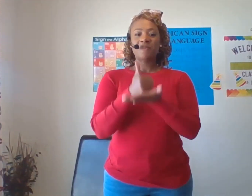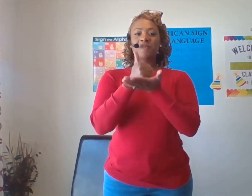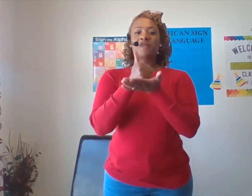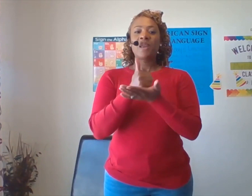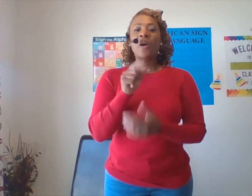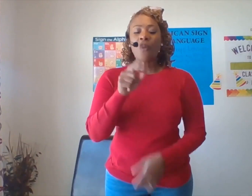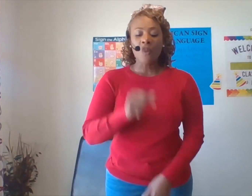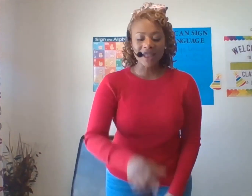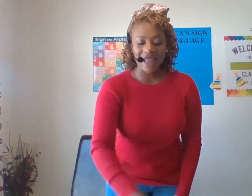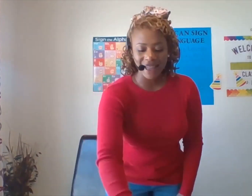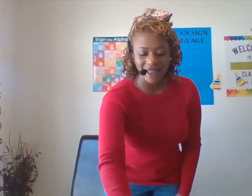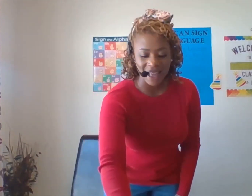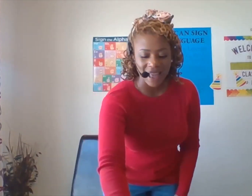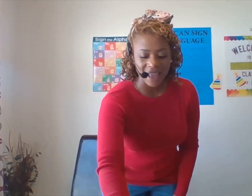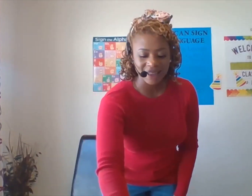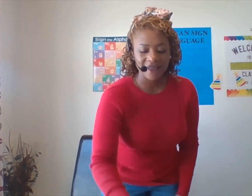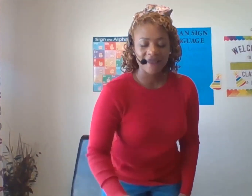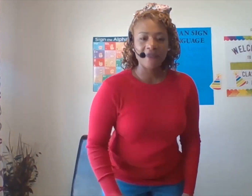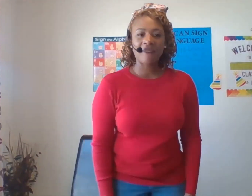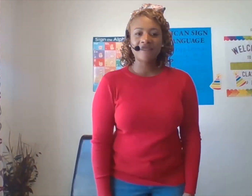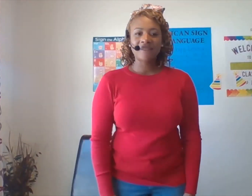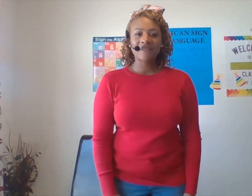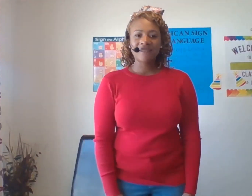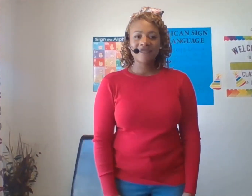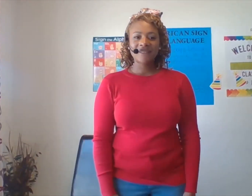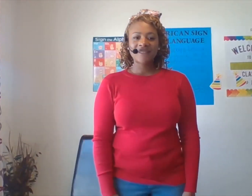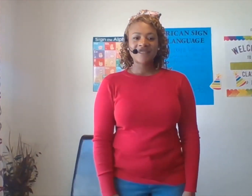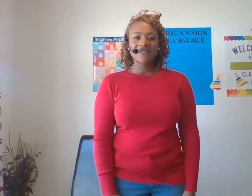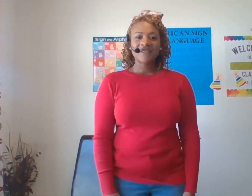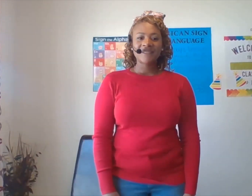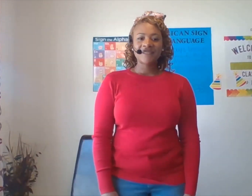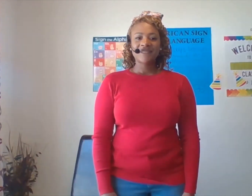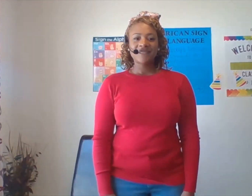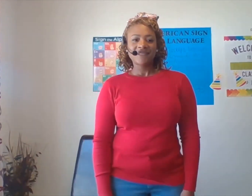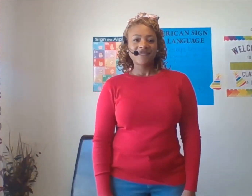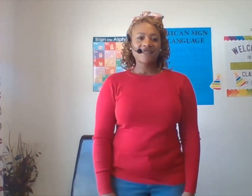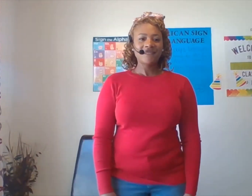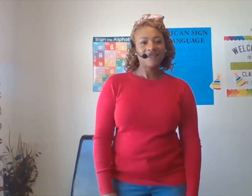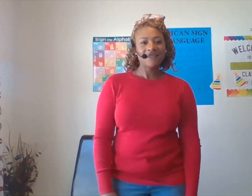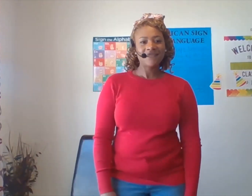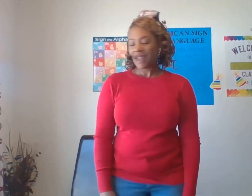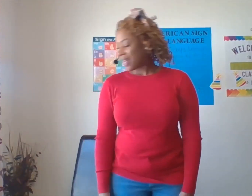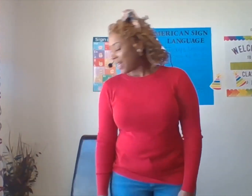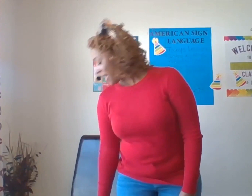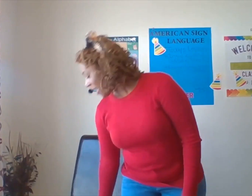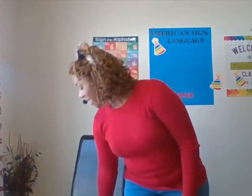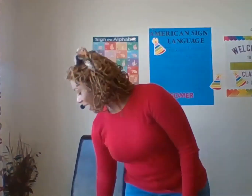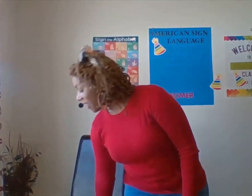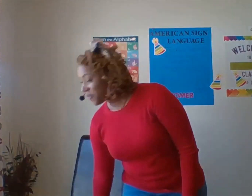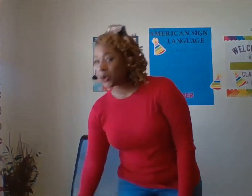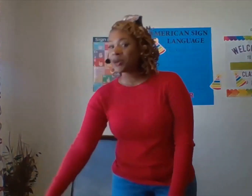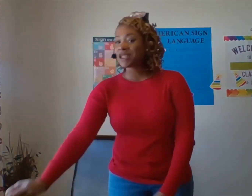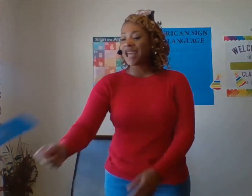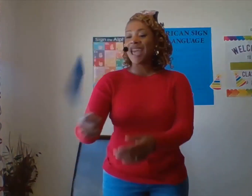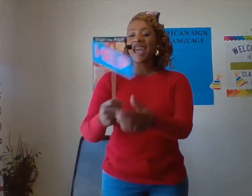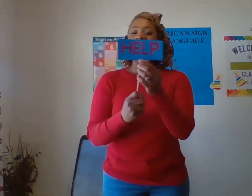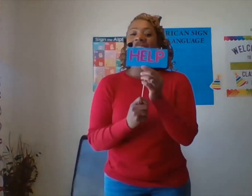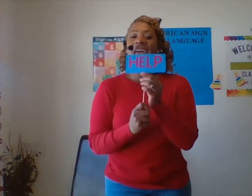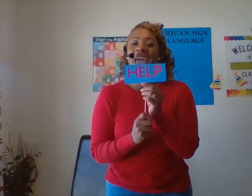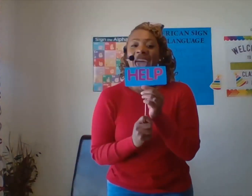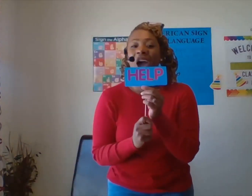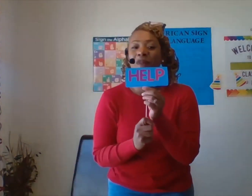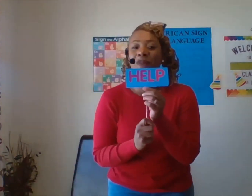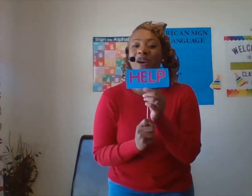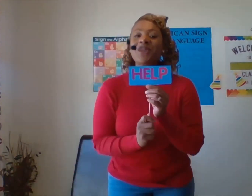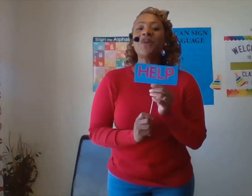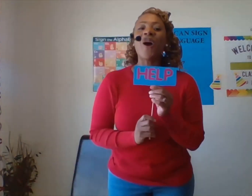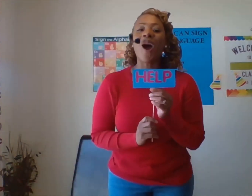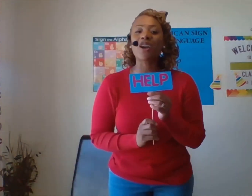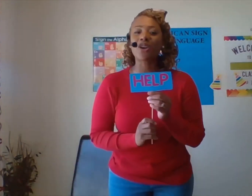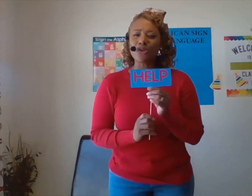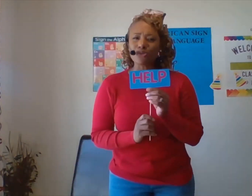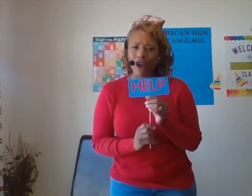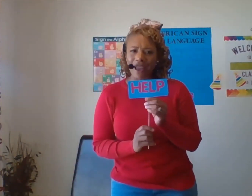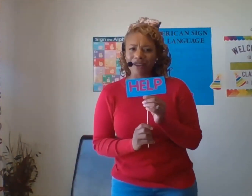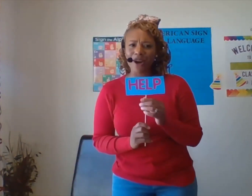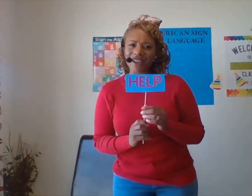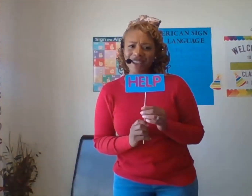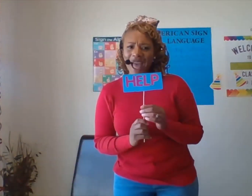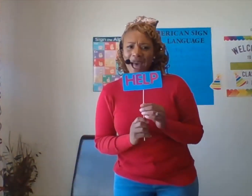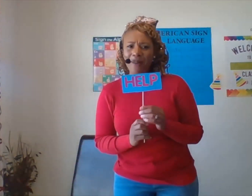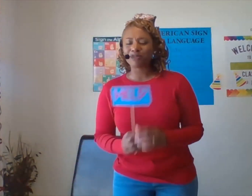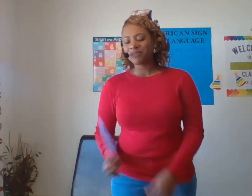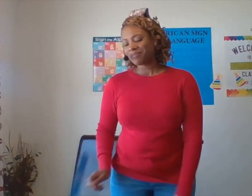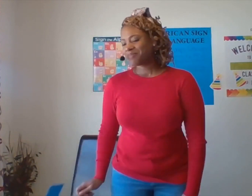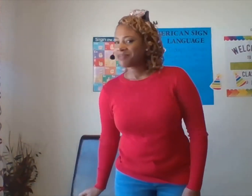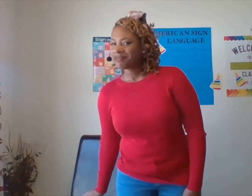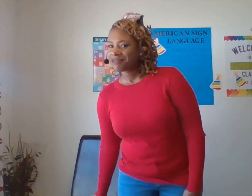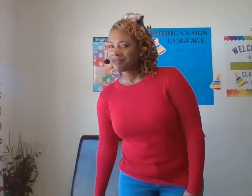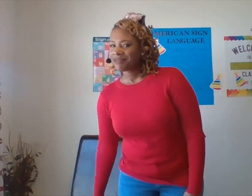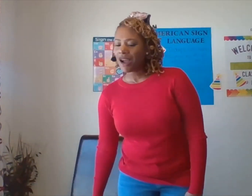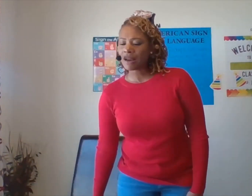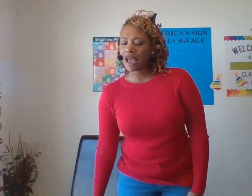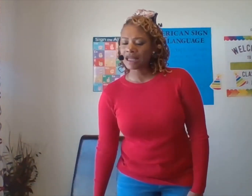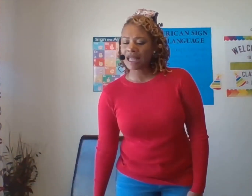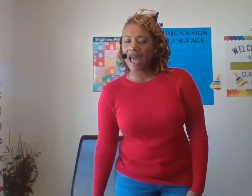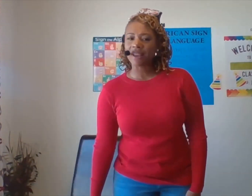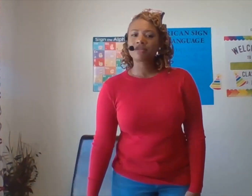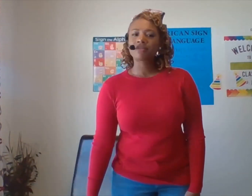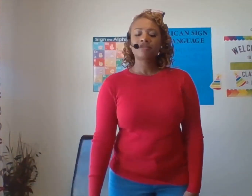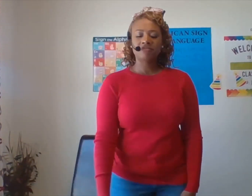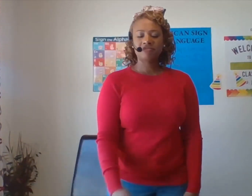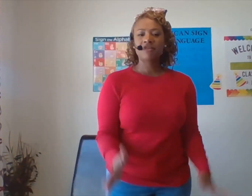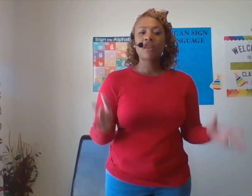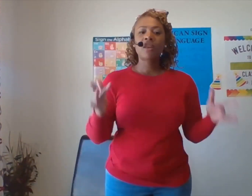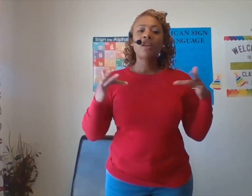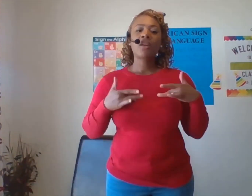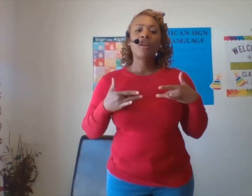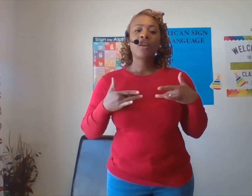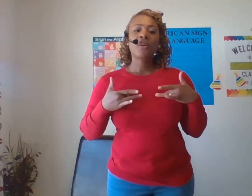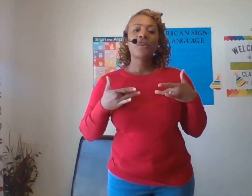what sign is that guys if you stay help you are correct great job our next time